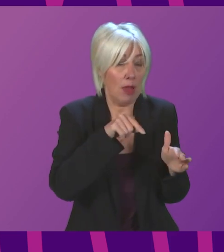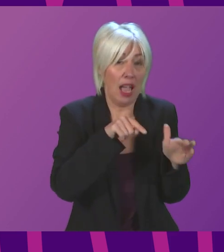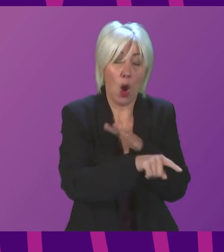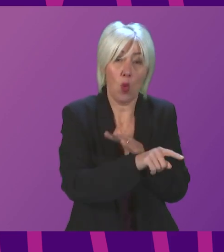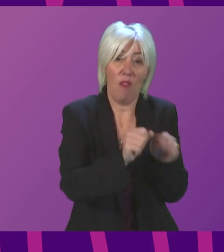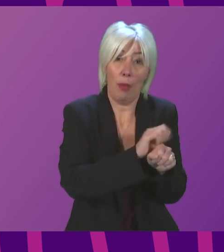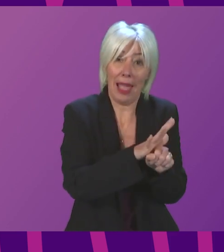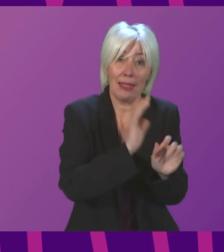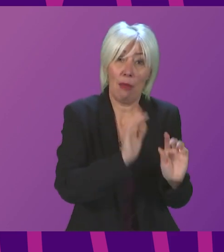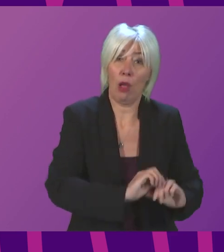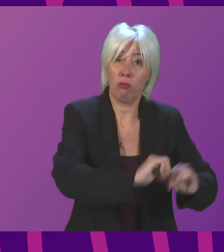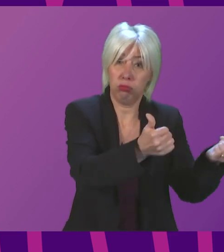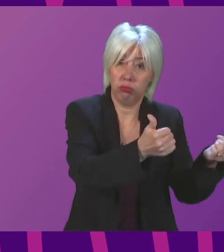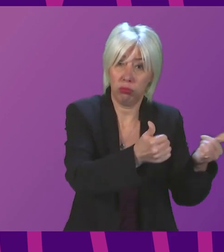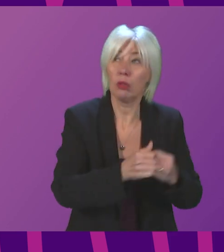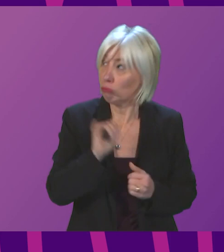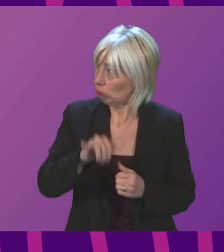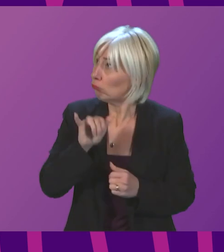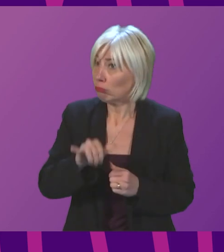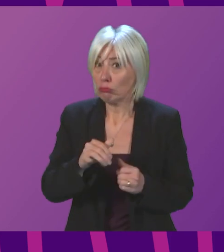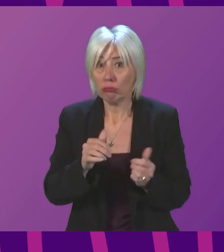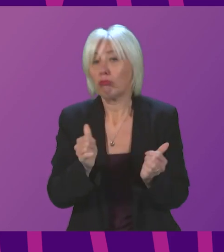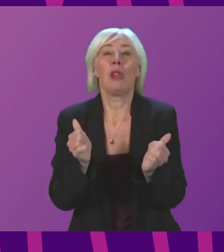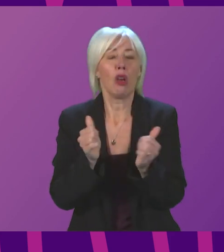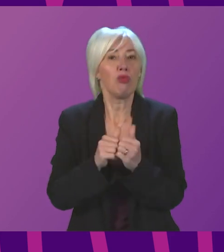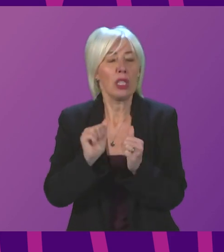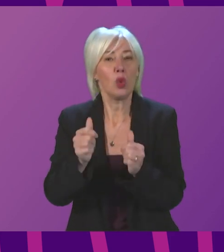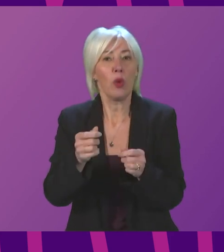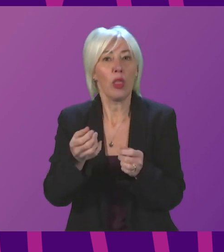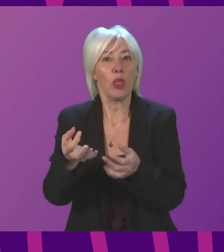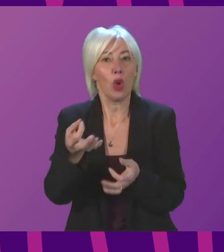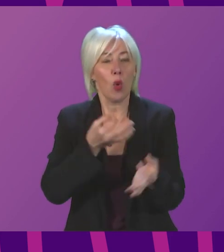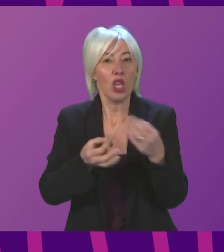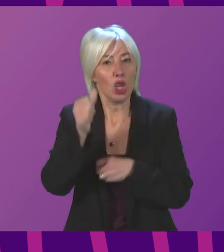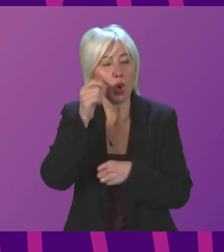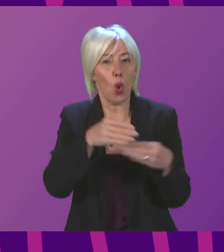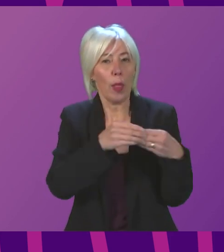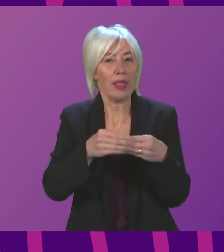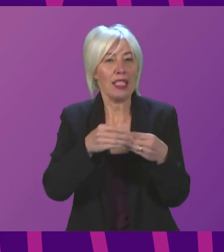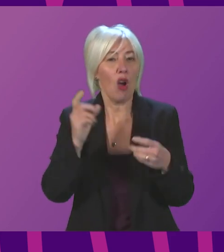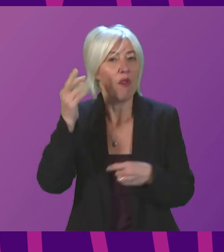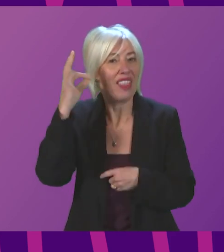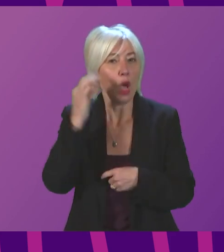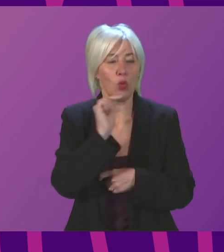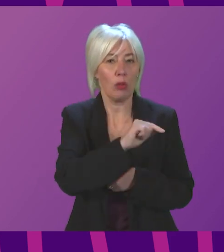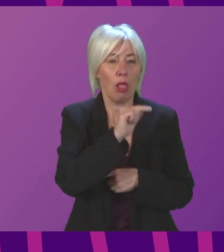I absolutely agree with the sentiments behind Pauline McNeill’s question. I know that the leader of the council, and indeed the council administration, are very focused on